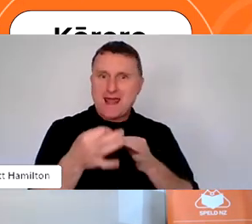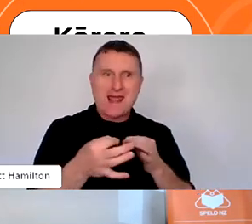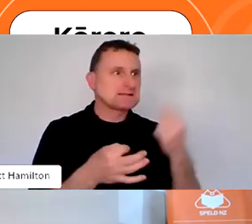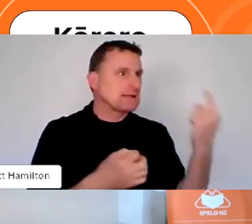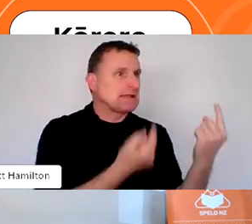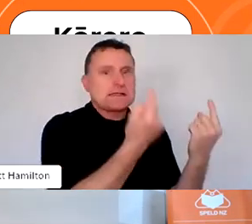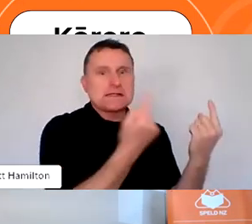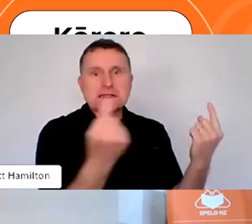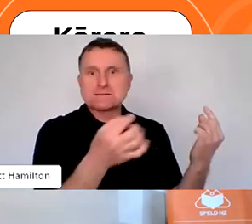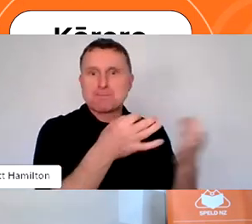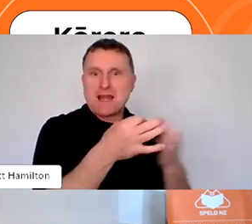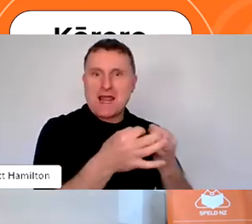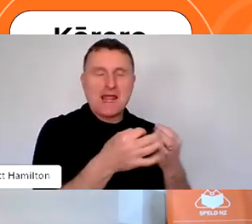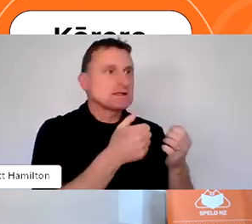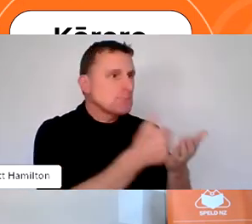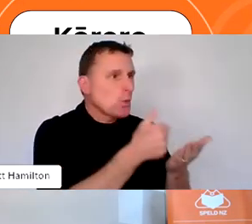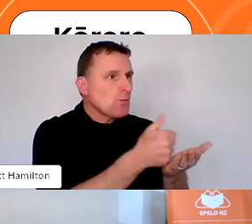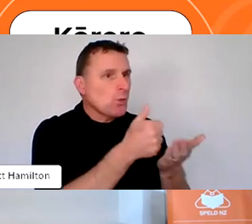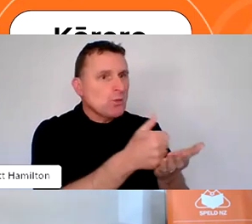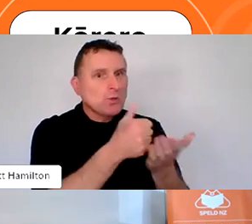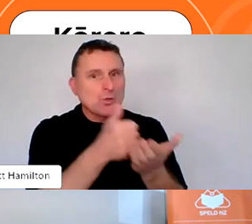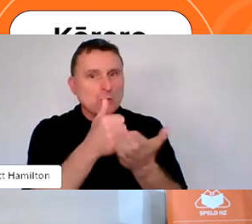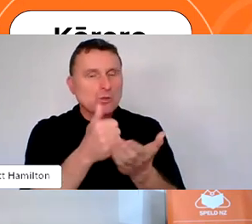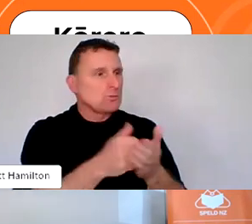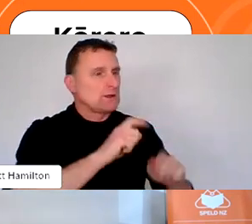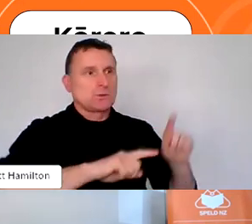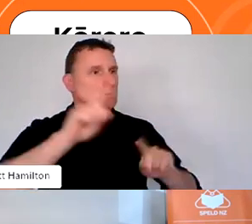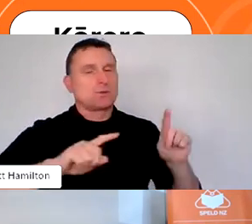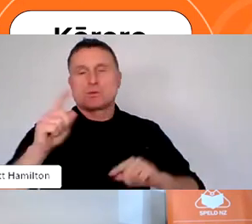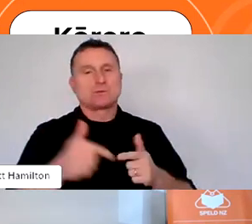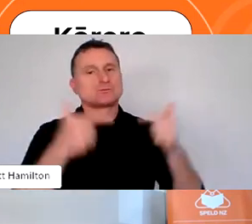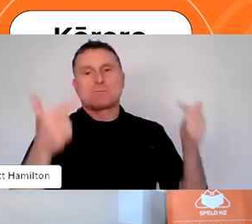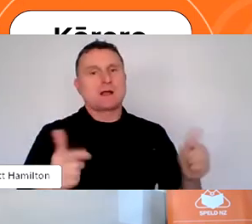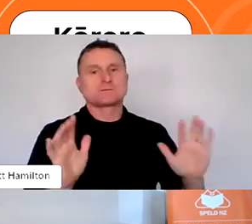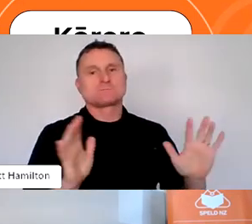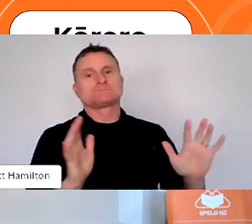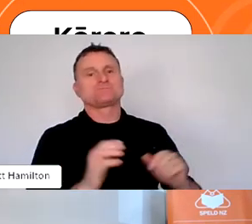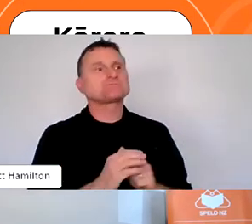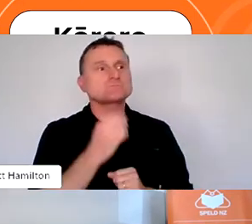who needs a different level of support, or a different approach.